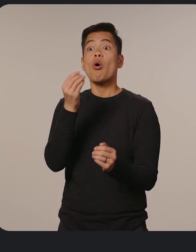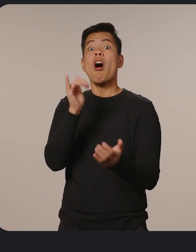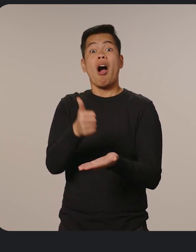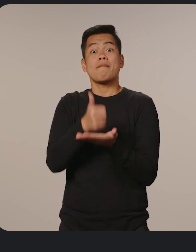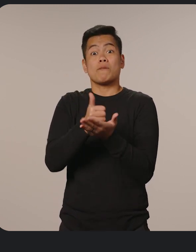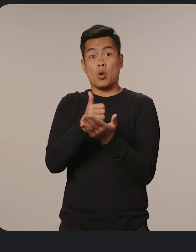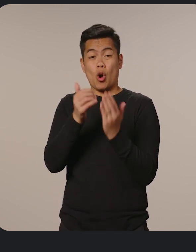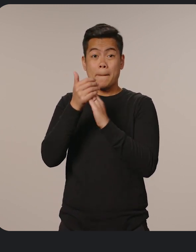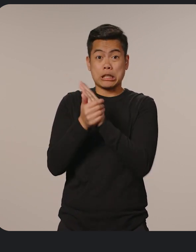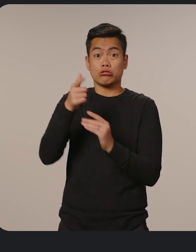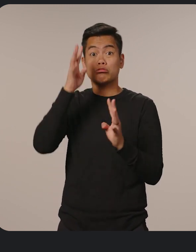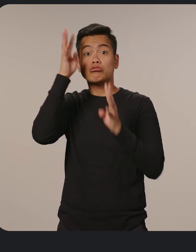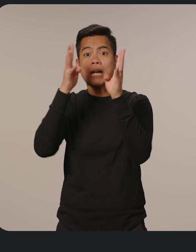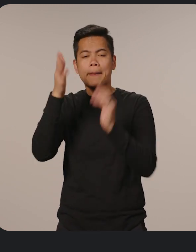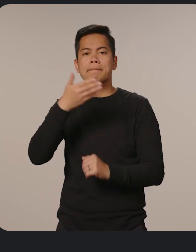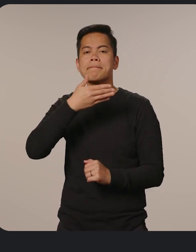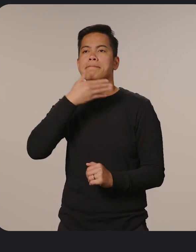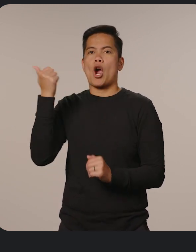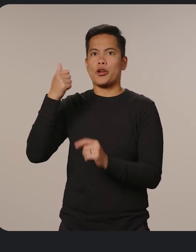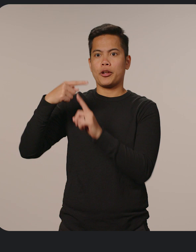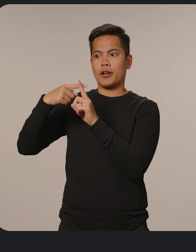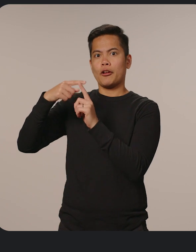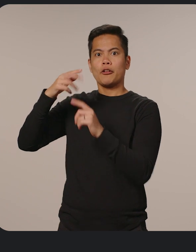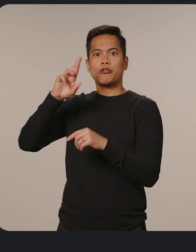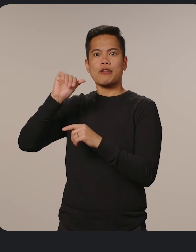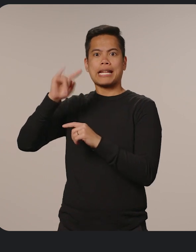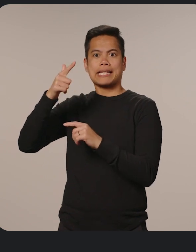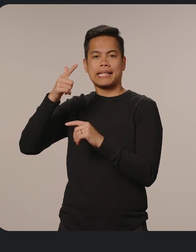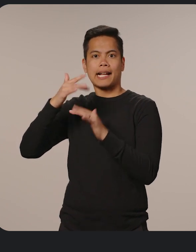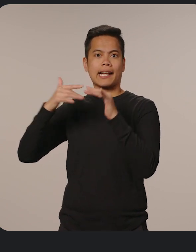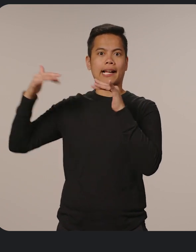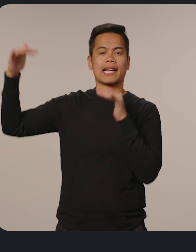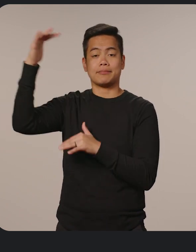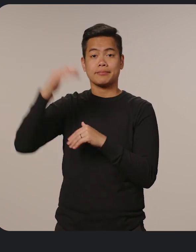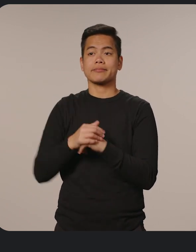Later this year, we'll share more about when developer-created automations will show up